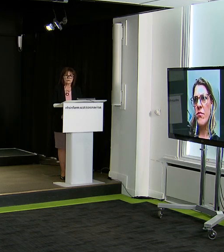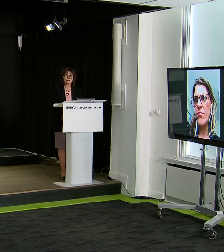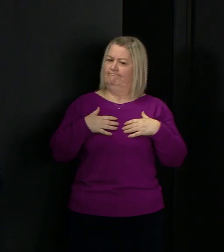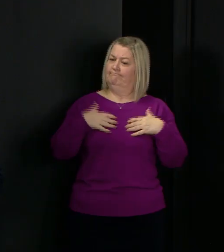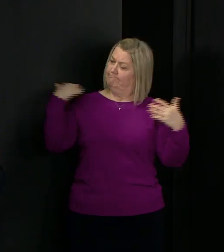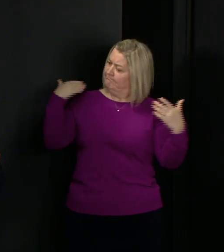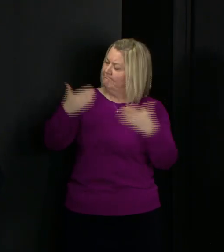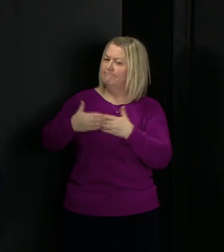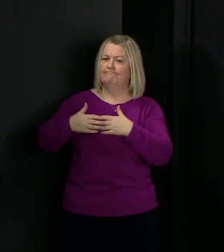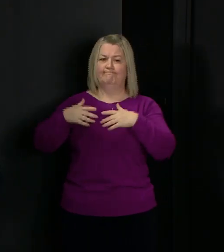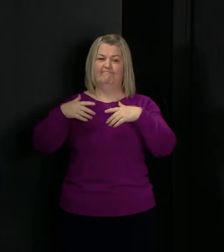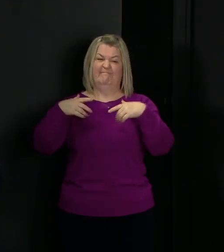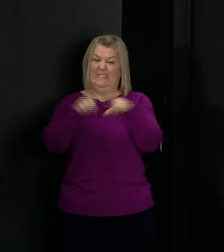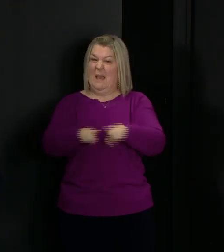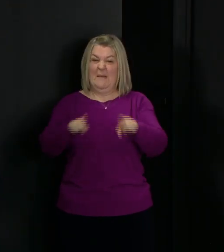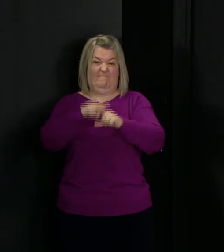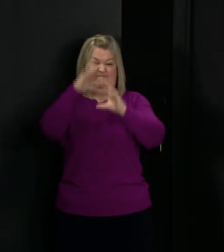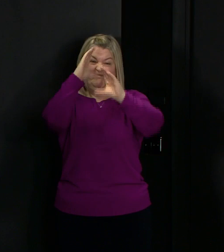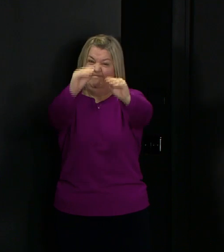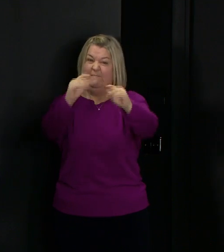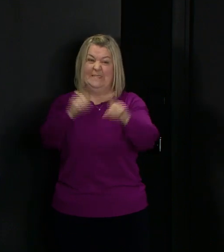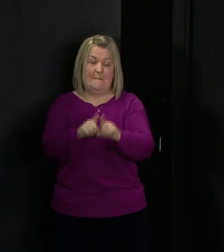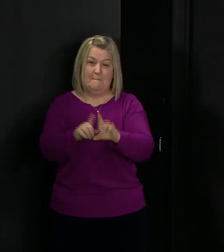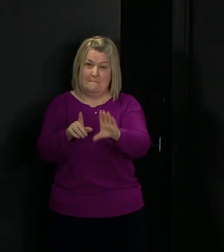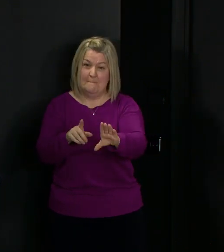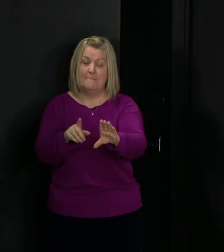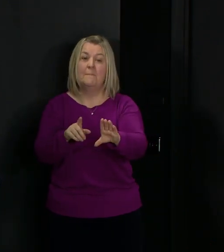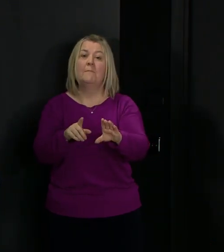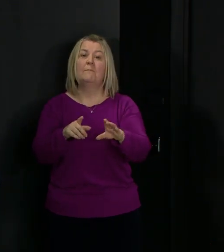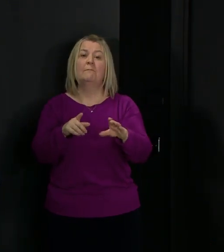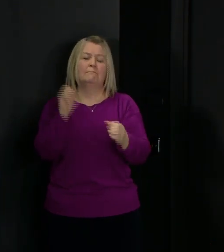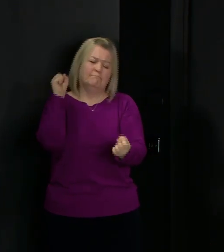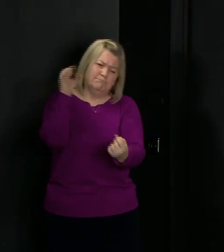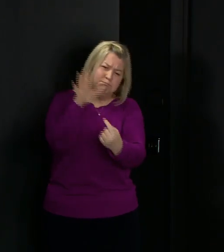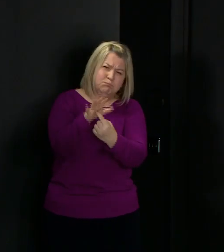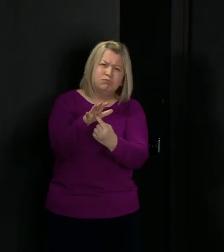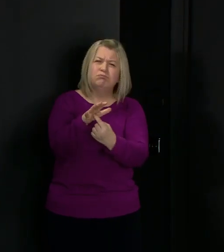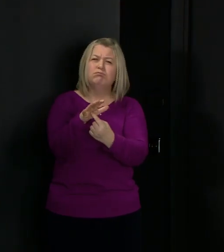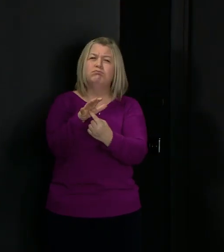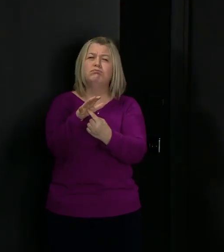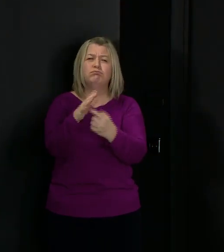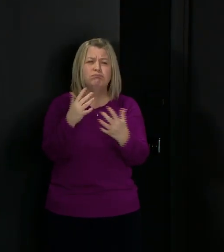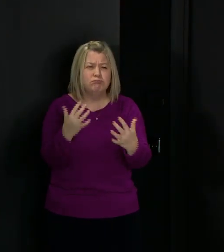right from the beginning, is that it is incredibly important that the whole population of Scotland